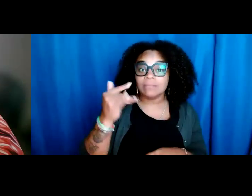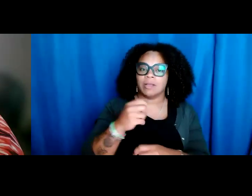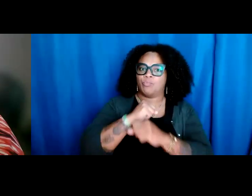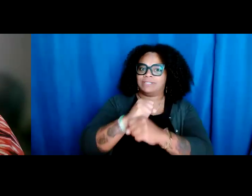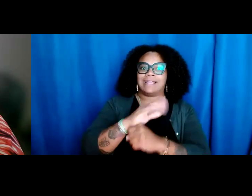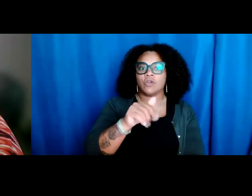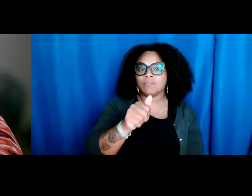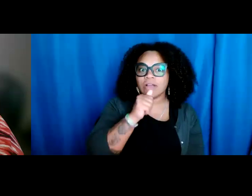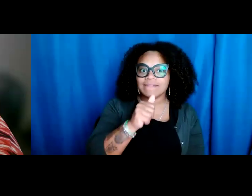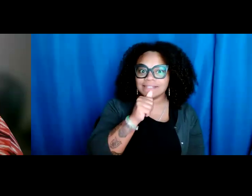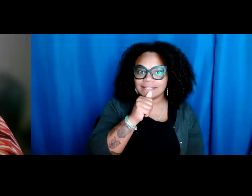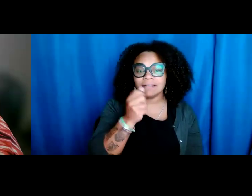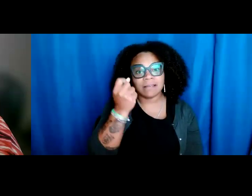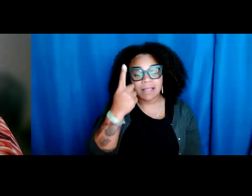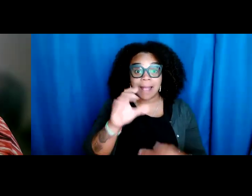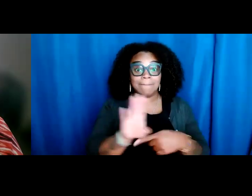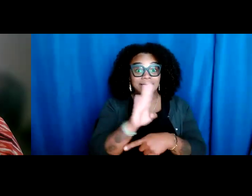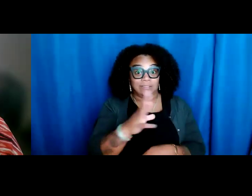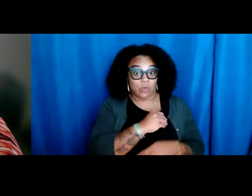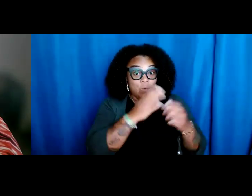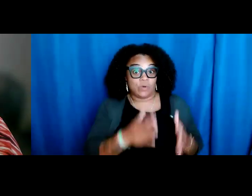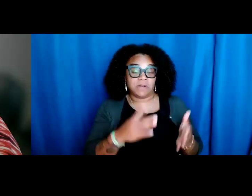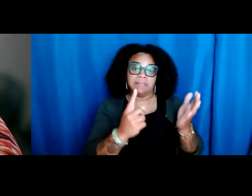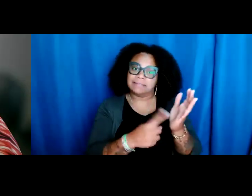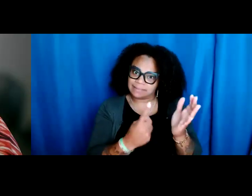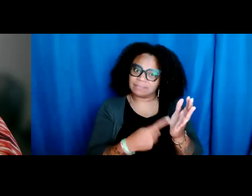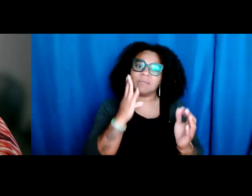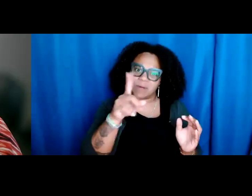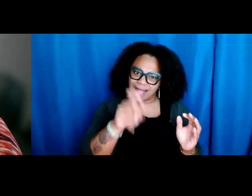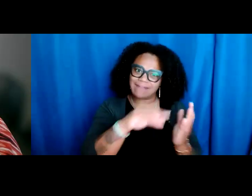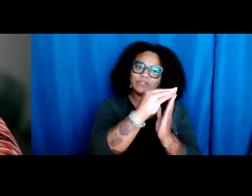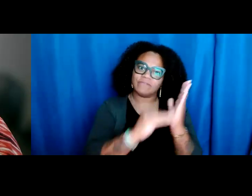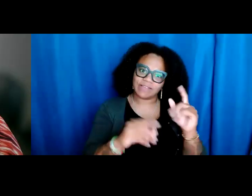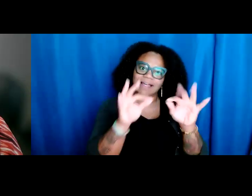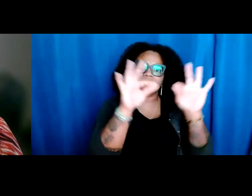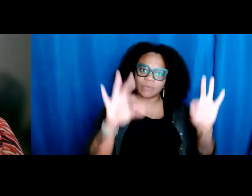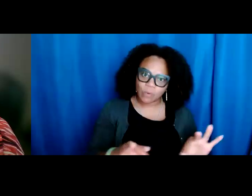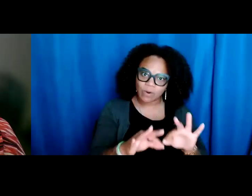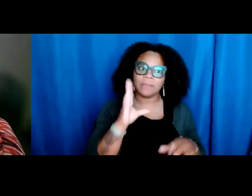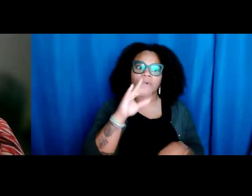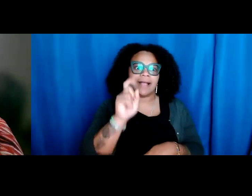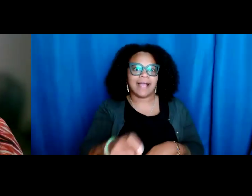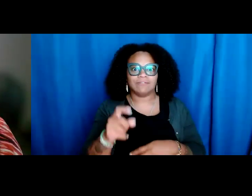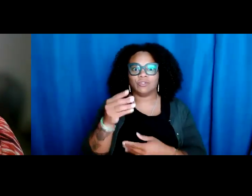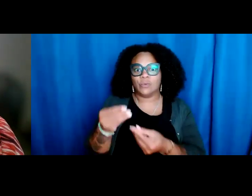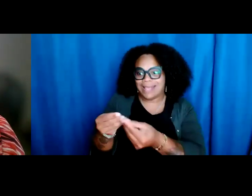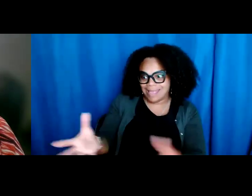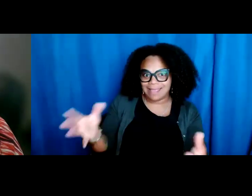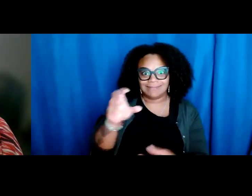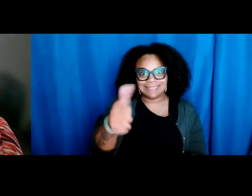As a business owner, sometimes you have to fill out forms. You will to issue 1099s to people.